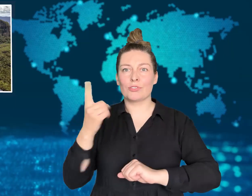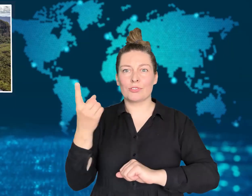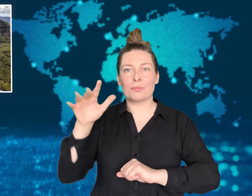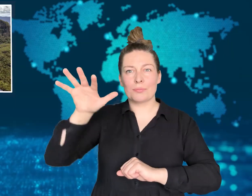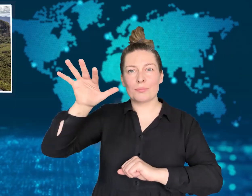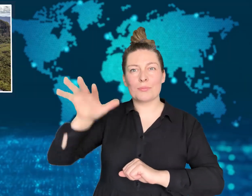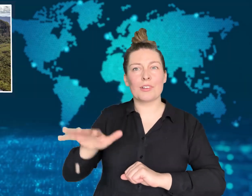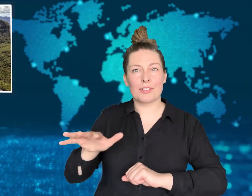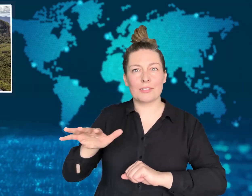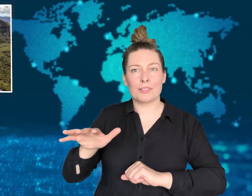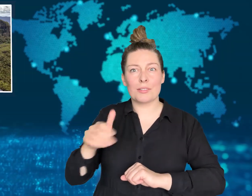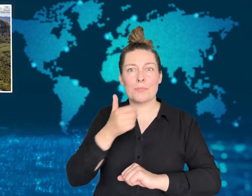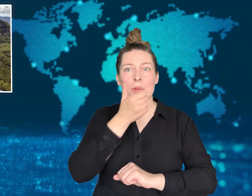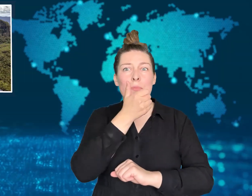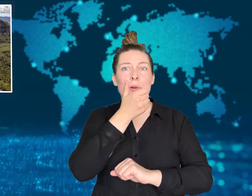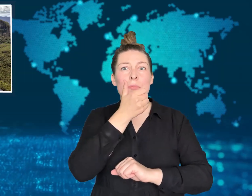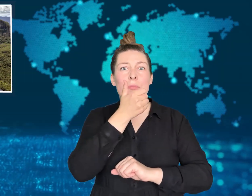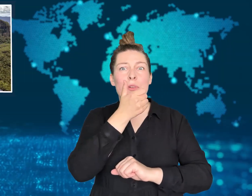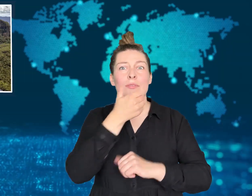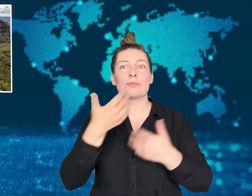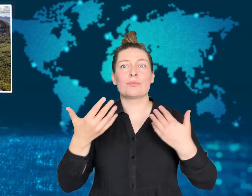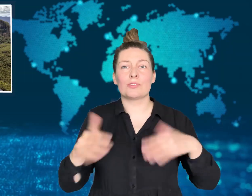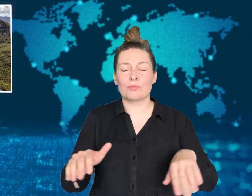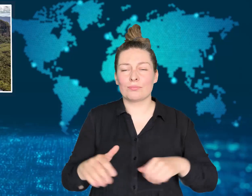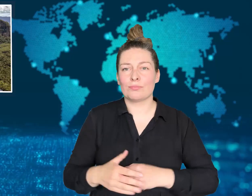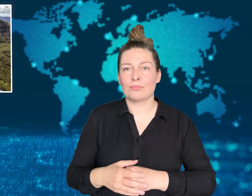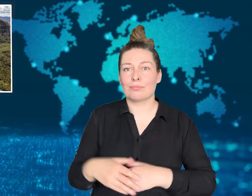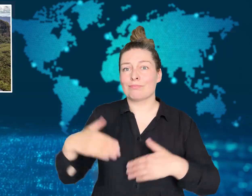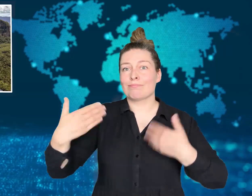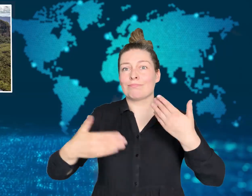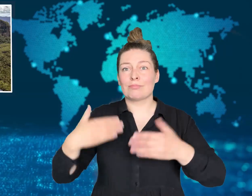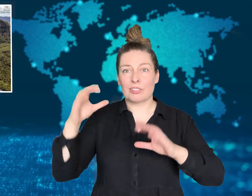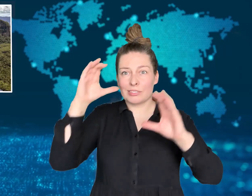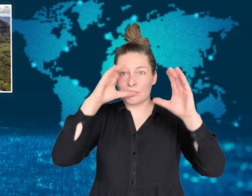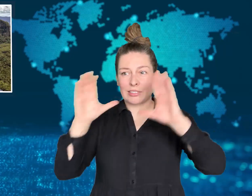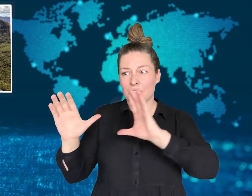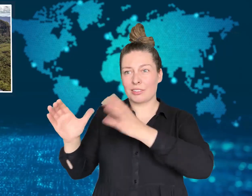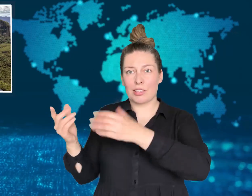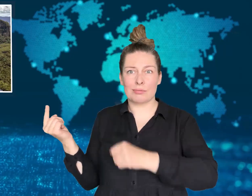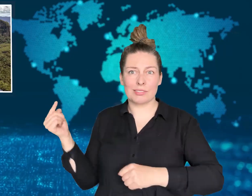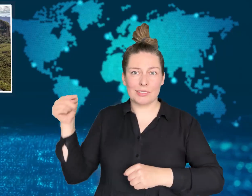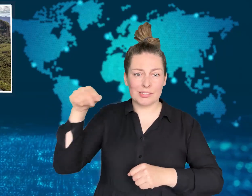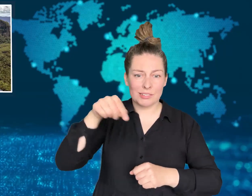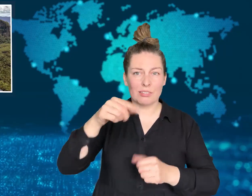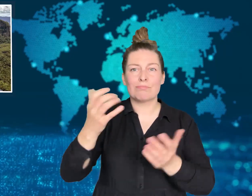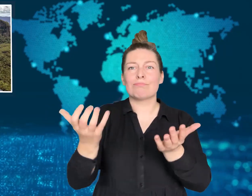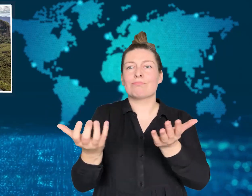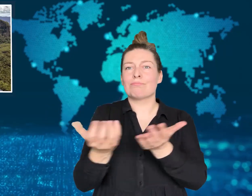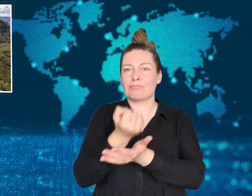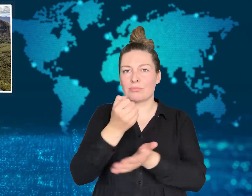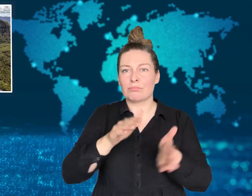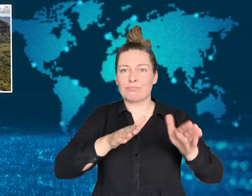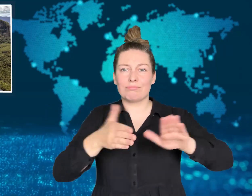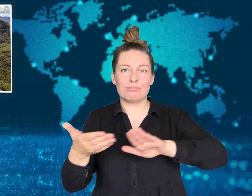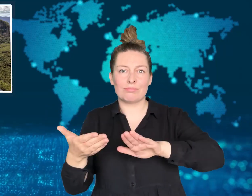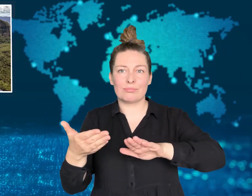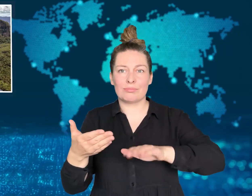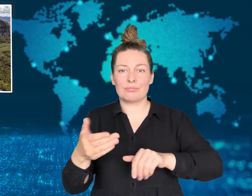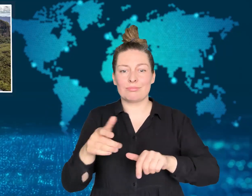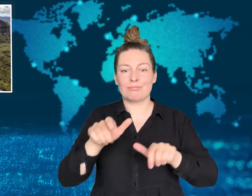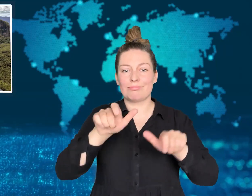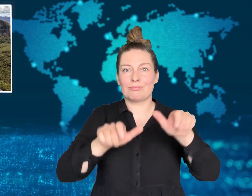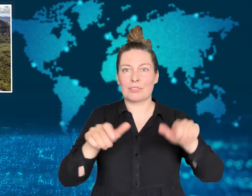Clues inundated that they had survived the crash.